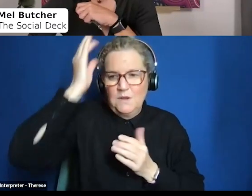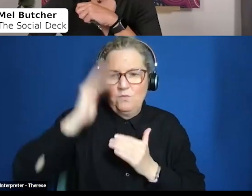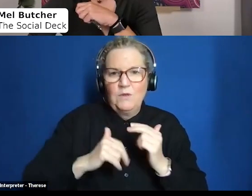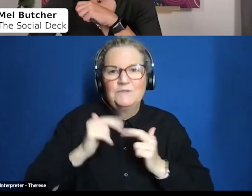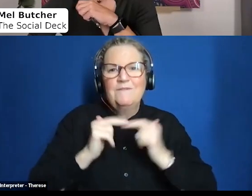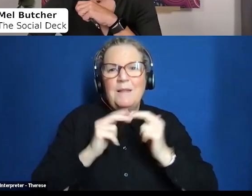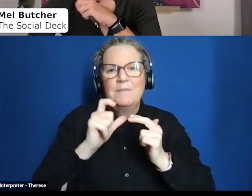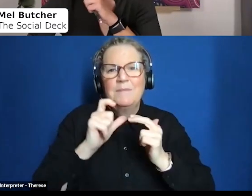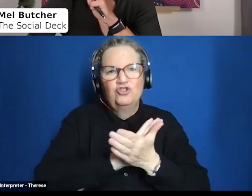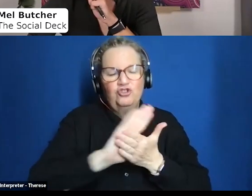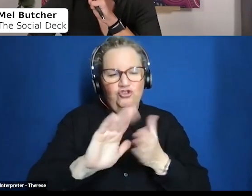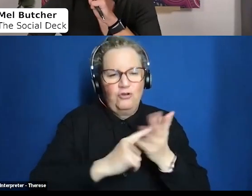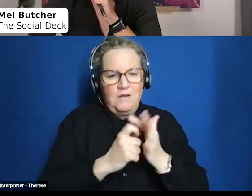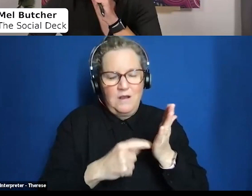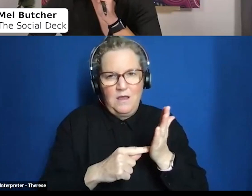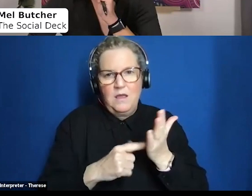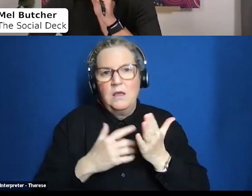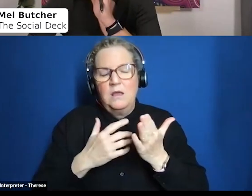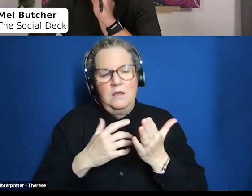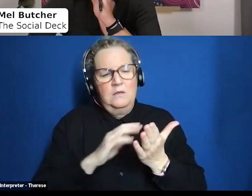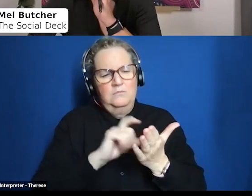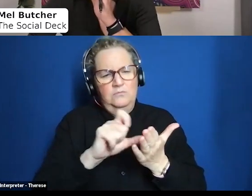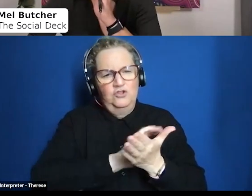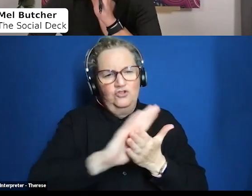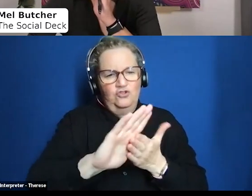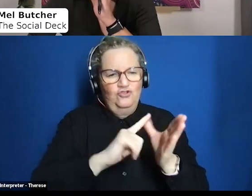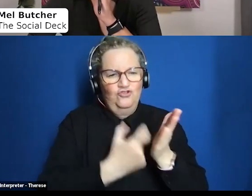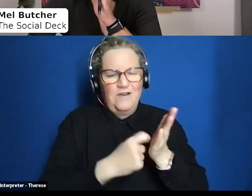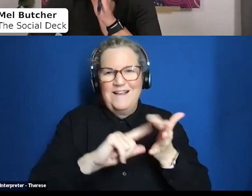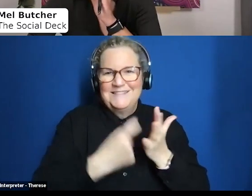Human rights principles were also incredibly important.